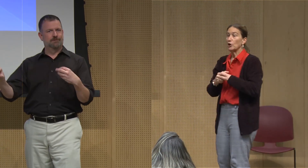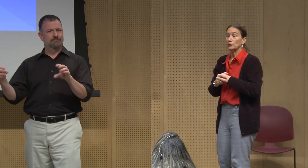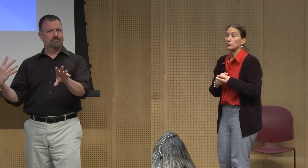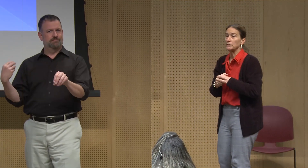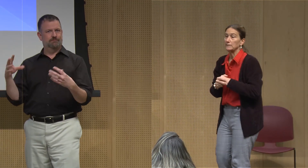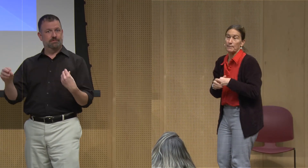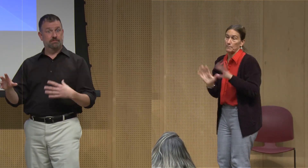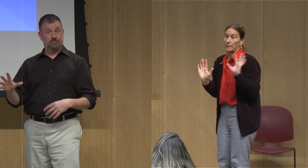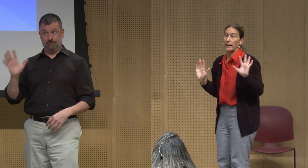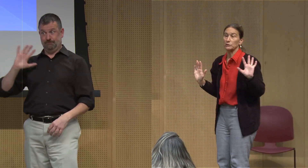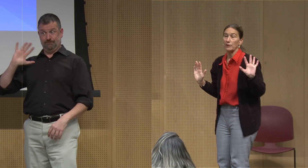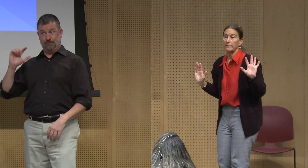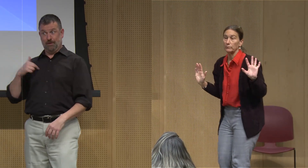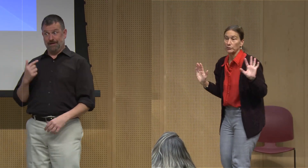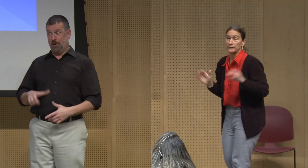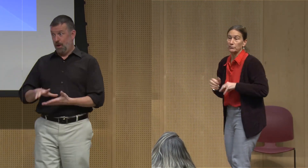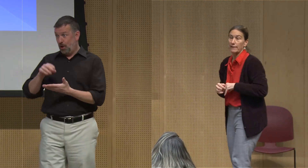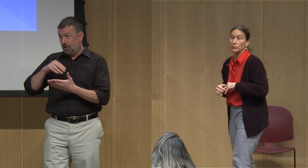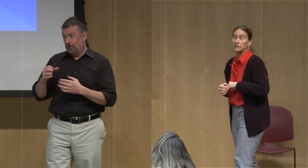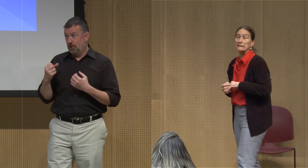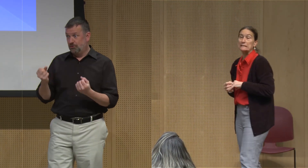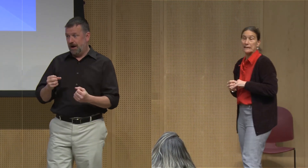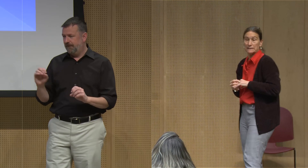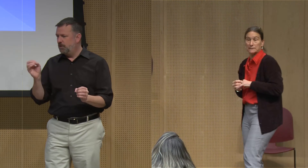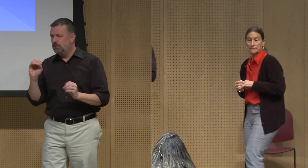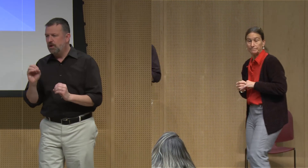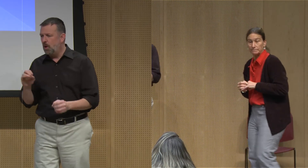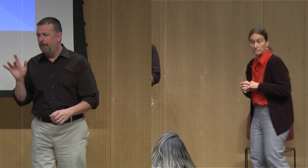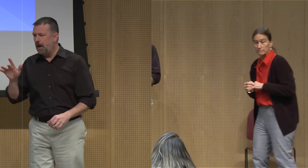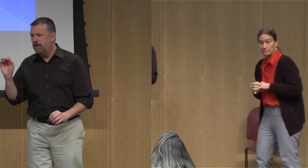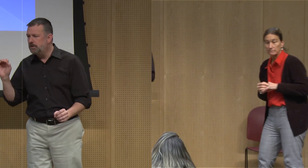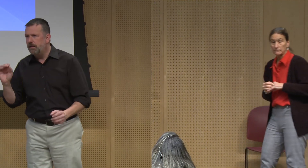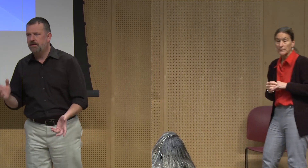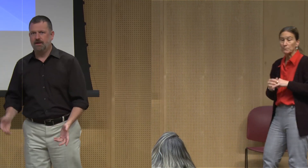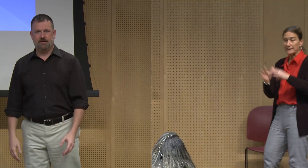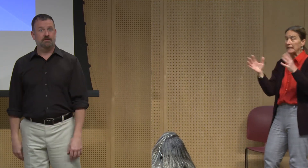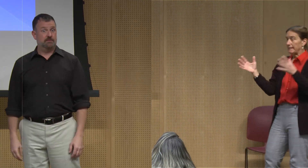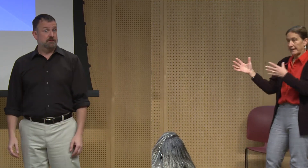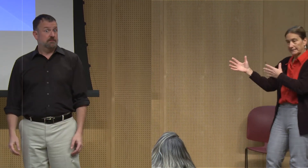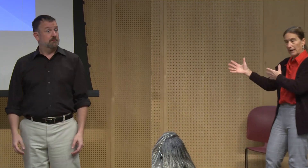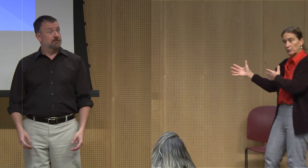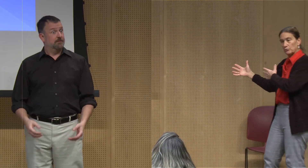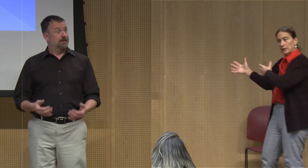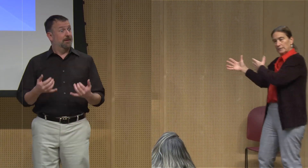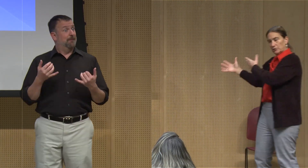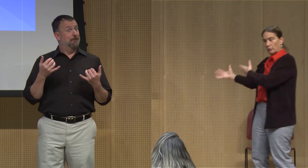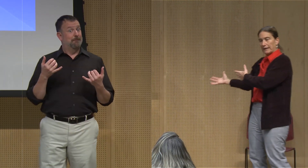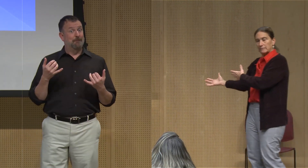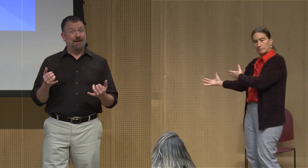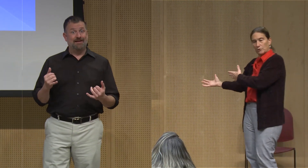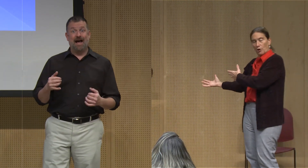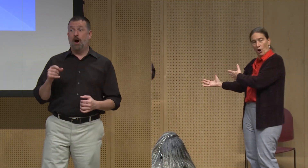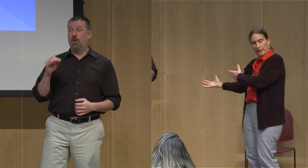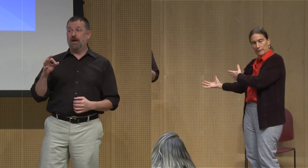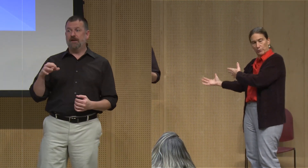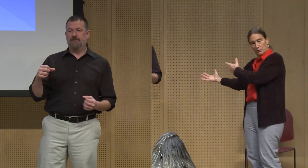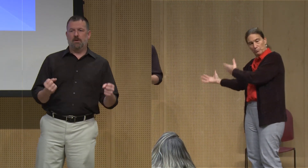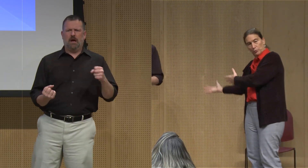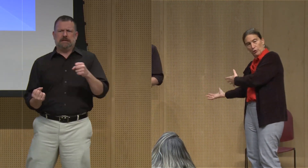THOSE DIDN'T--WHEN I WAS DRIV--LEARNING TO DRIVE, THOSE DIDN'T EXIST, BUT THAT'S HOW YOU DON'T GET YOUR CAR HIT WHEN YOU PULL OFF THE SIDE